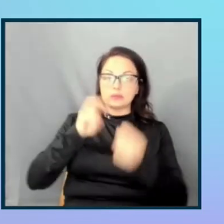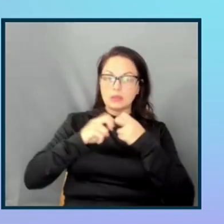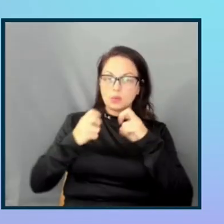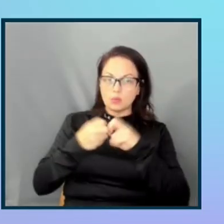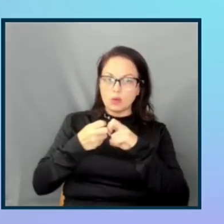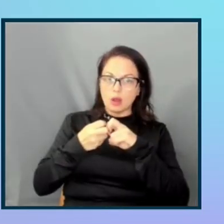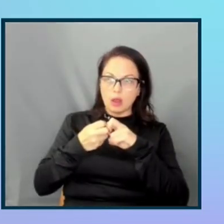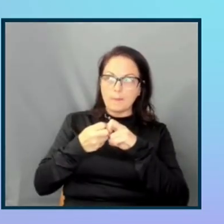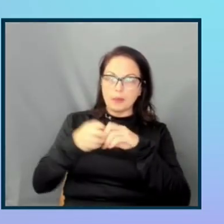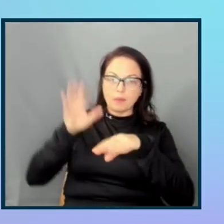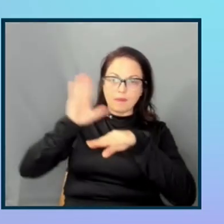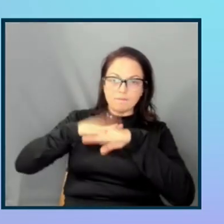nobody else is gonna do it.